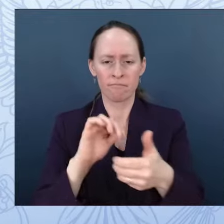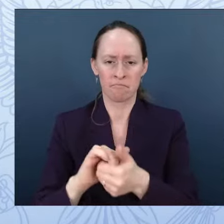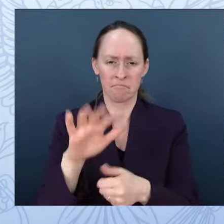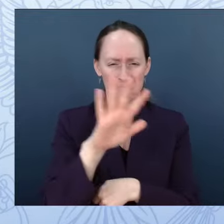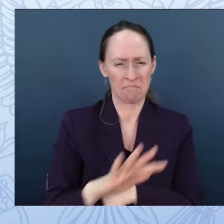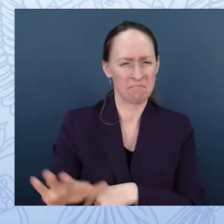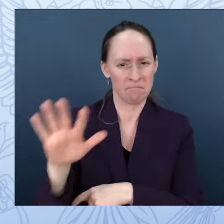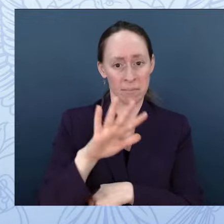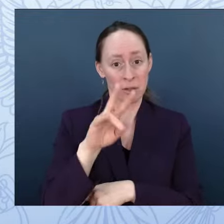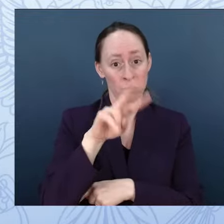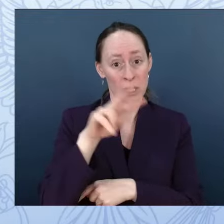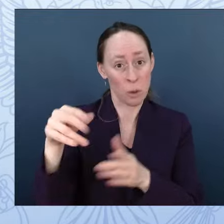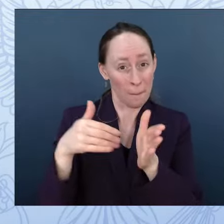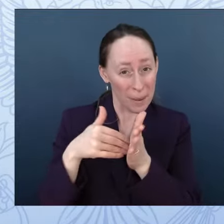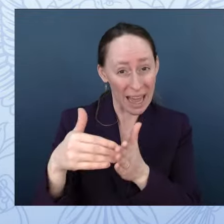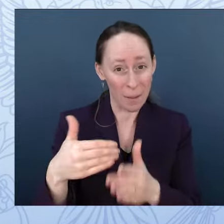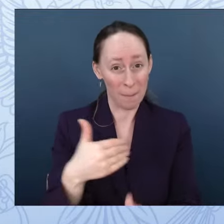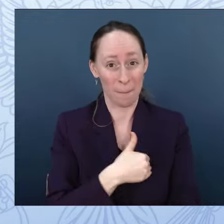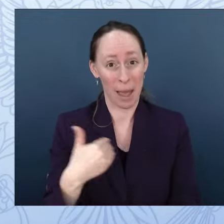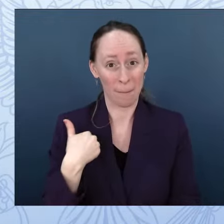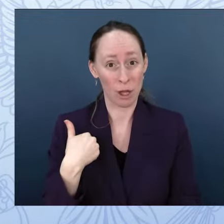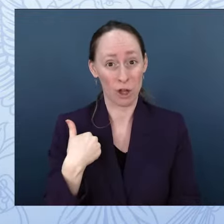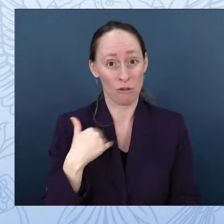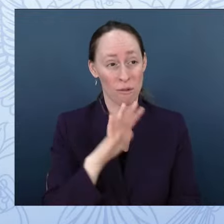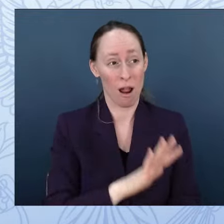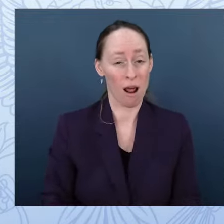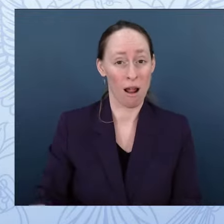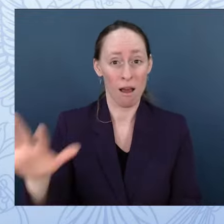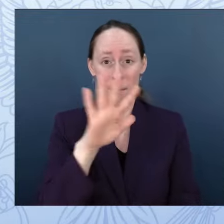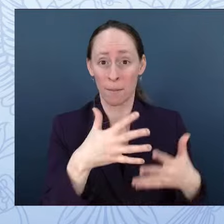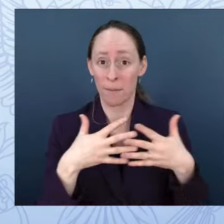and I would just say that for cancer patients and their loved ones who are faced